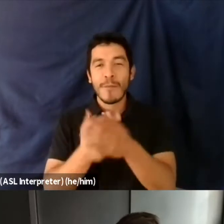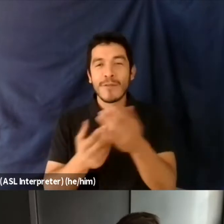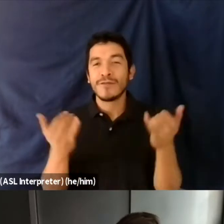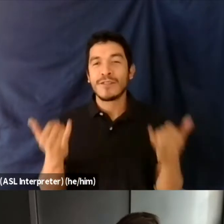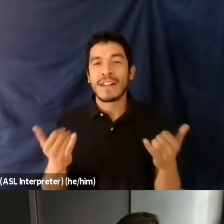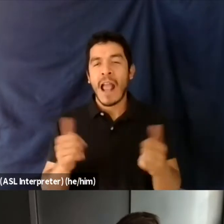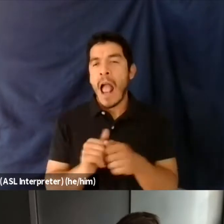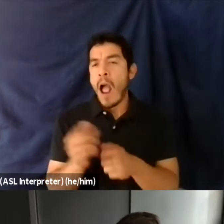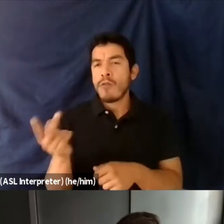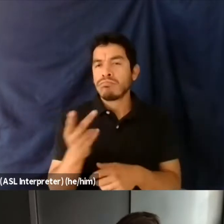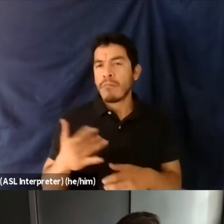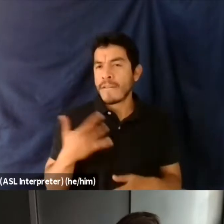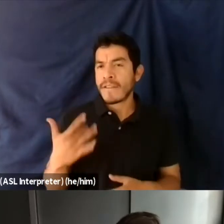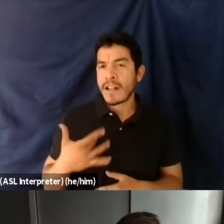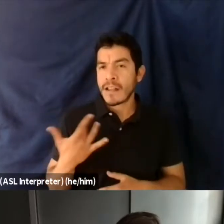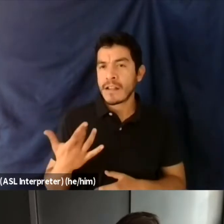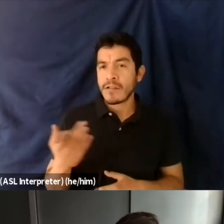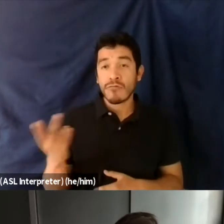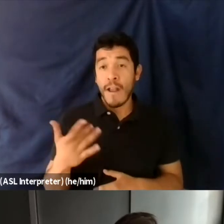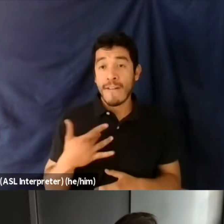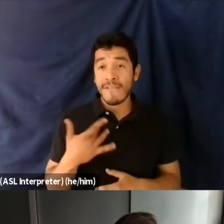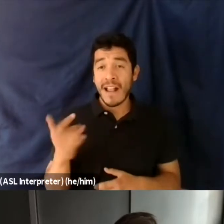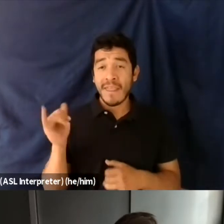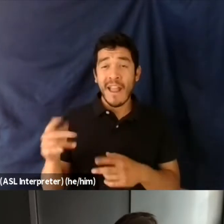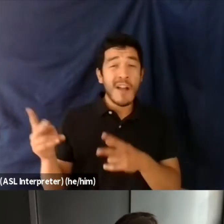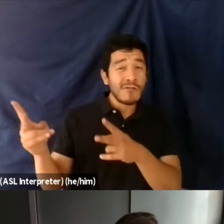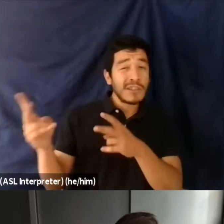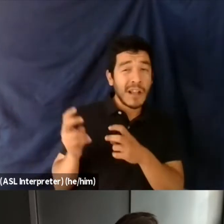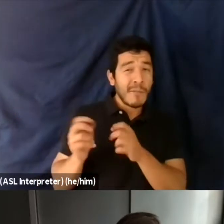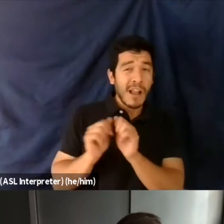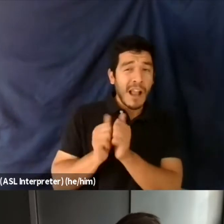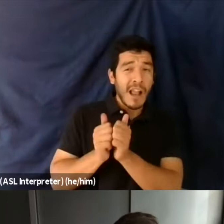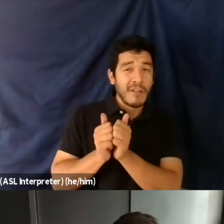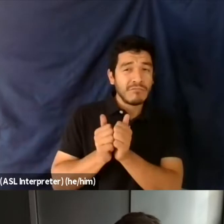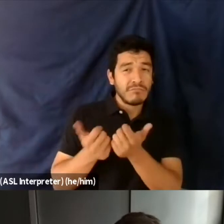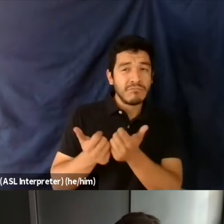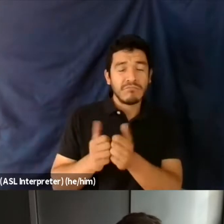Are you feeling, how has the reception been, how's it been out there?